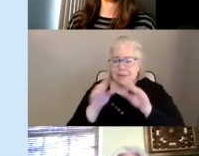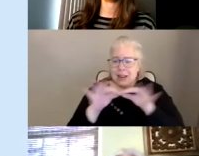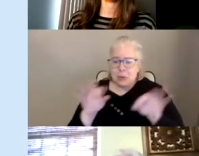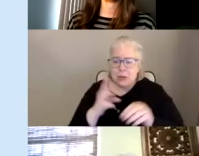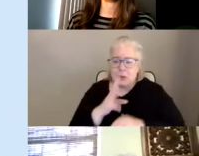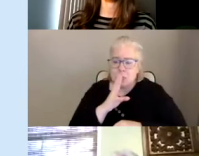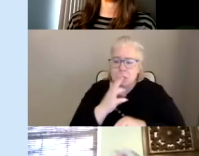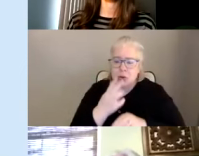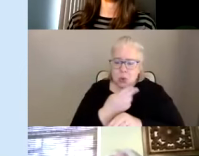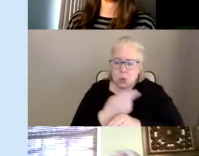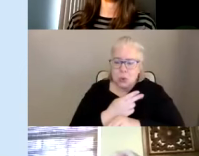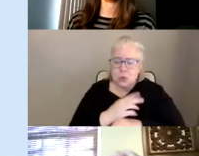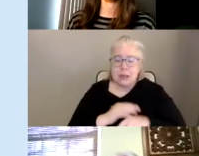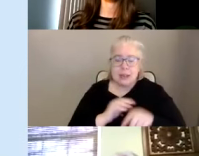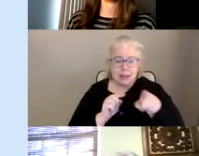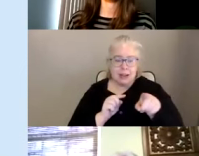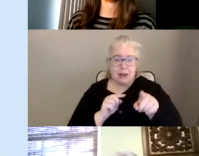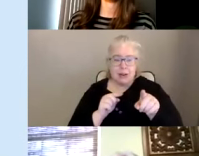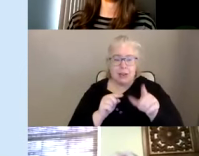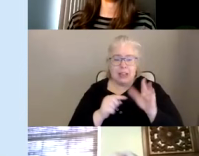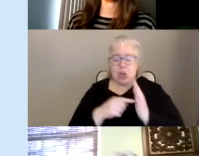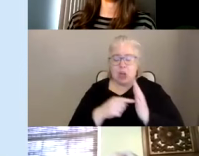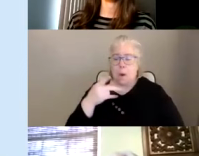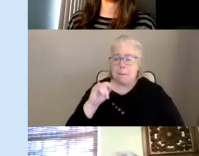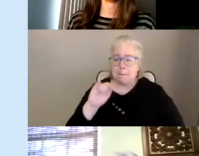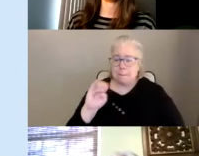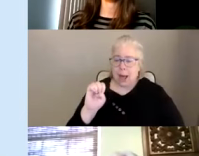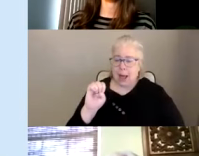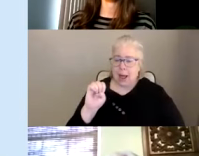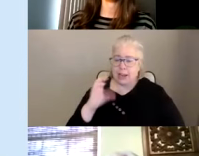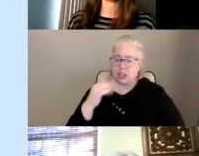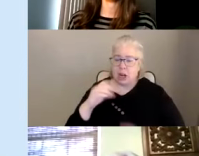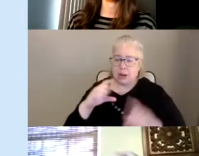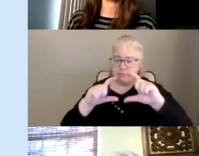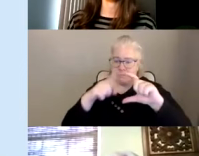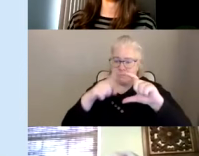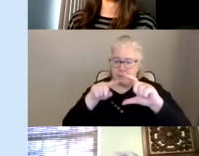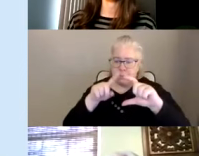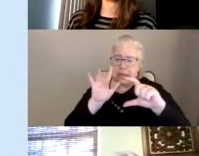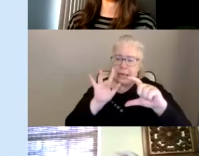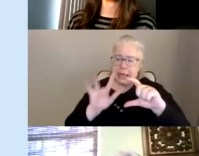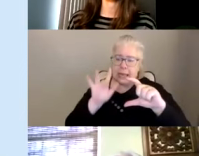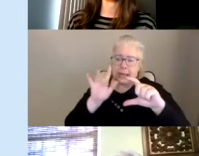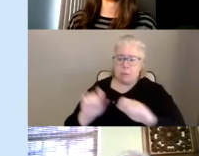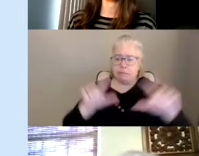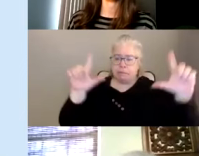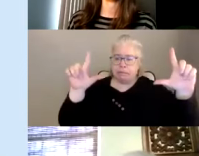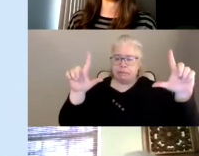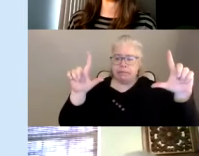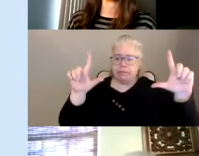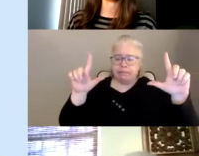Here they have it in a pie chart, but you can click on it and it'll give you a list